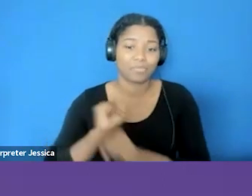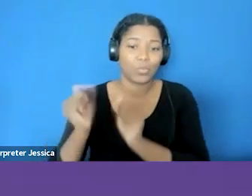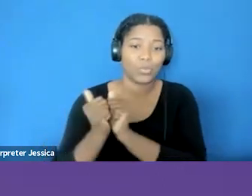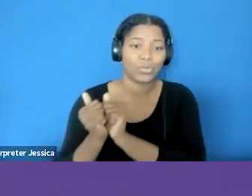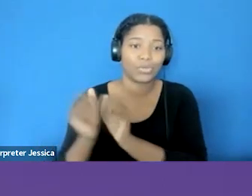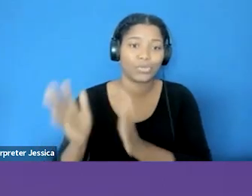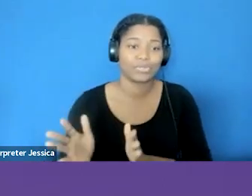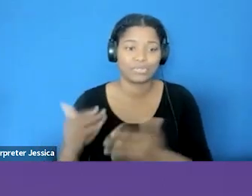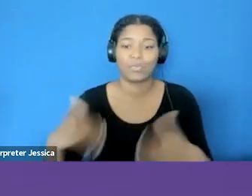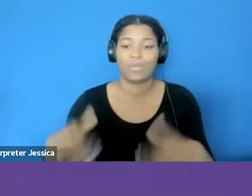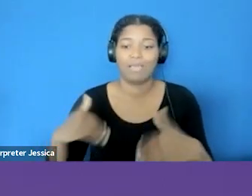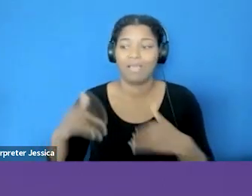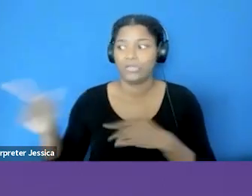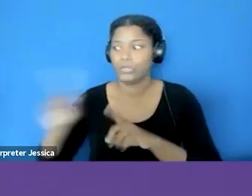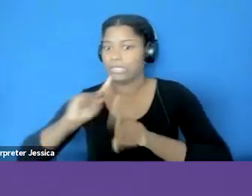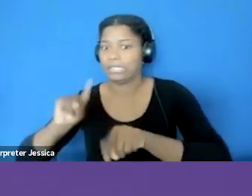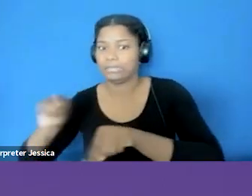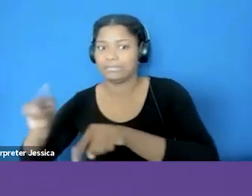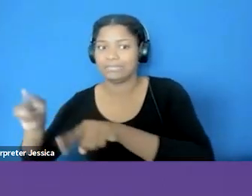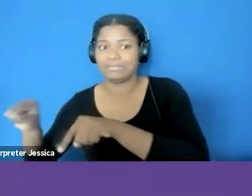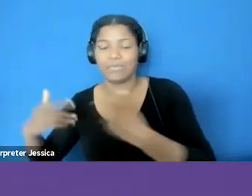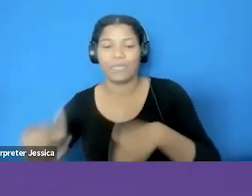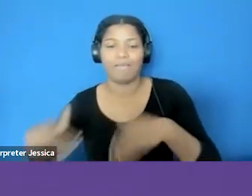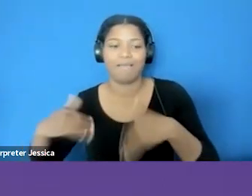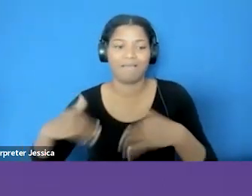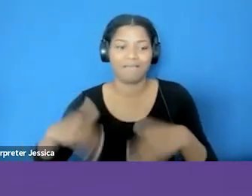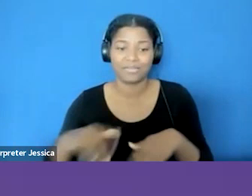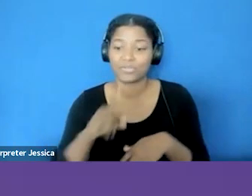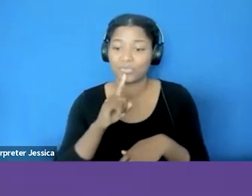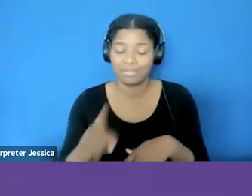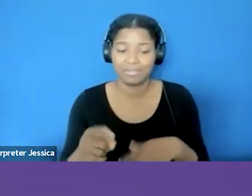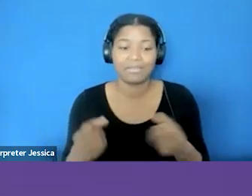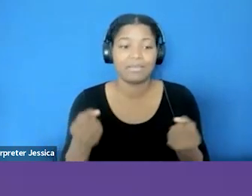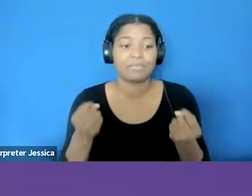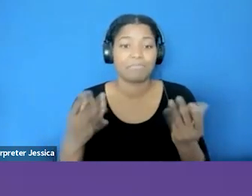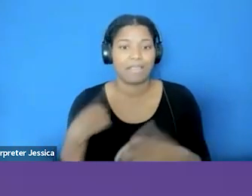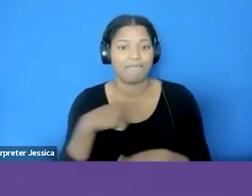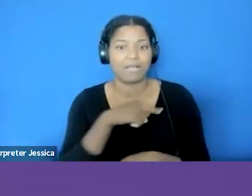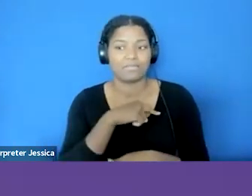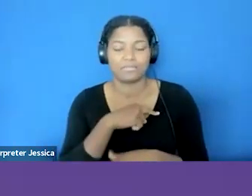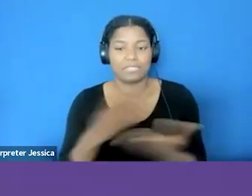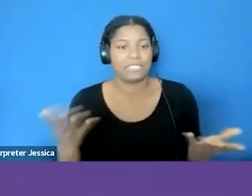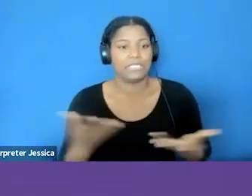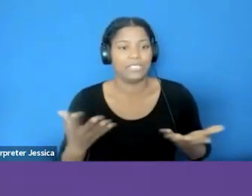on answering all those questions. A number of us behind the scenes answering questions.